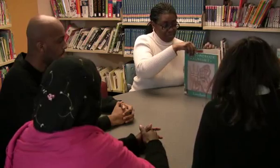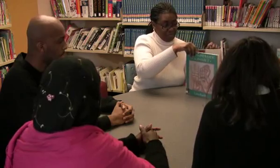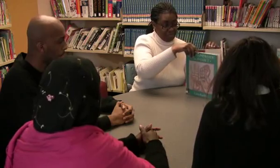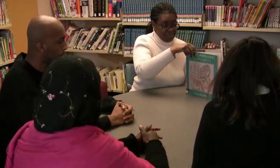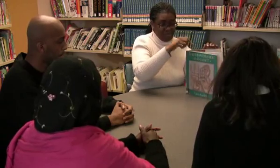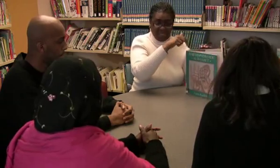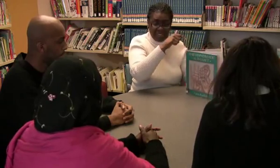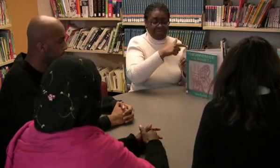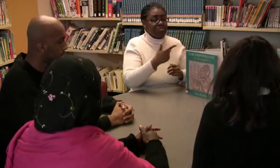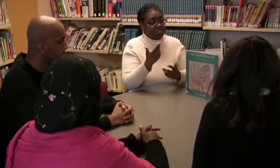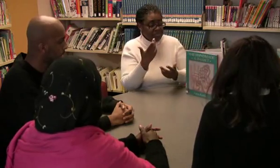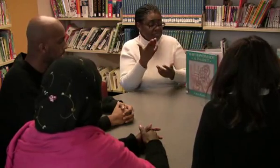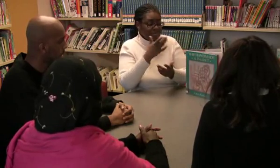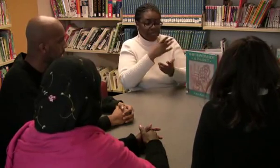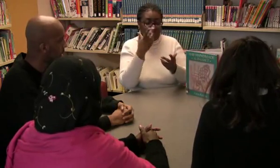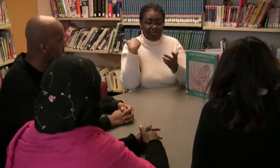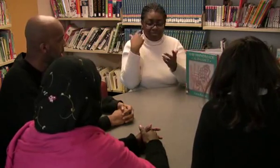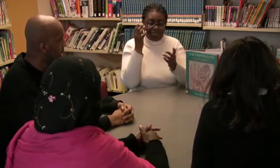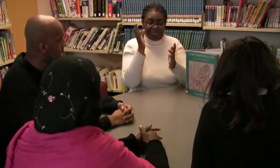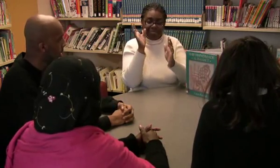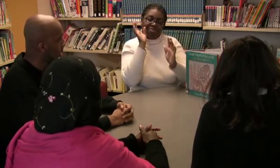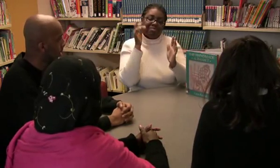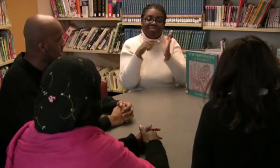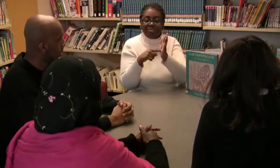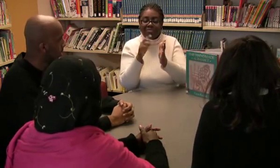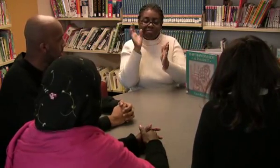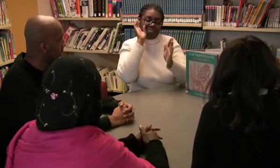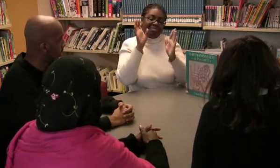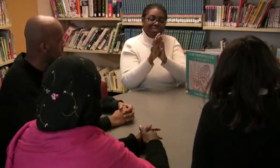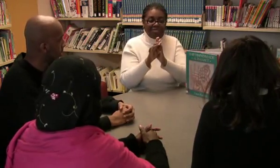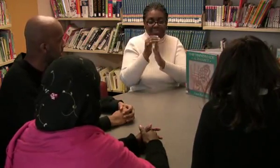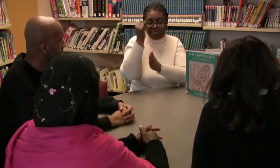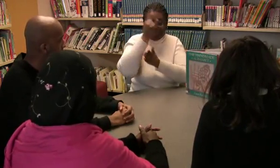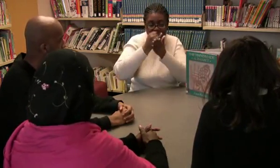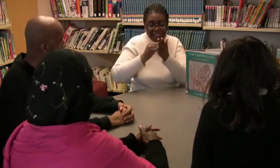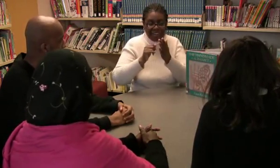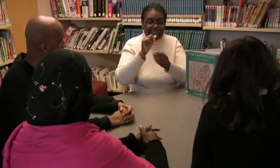This has pictures of